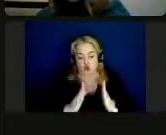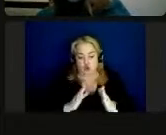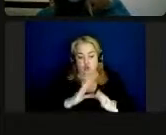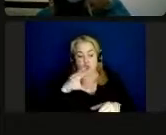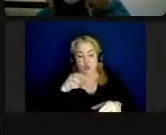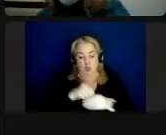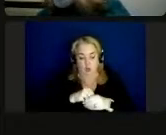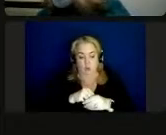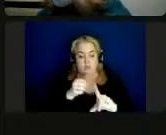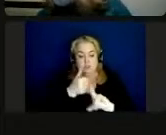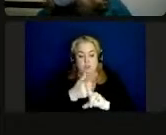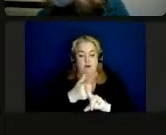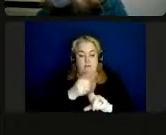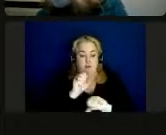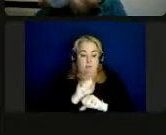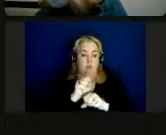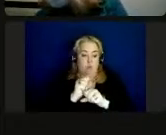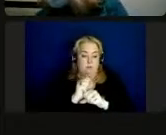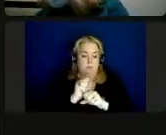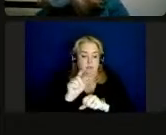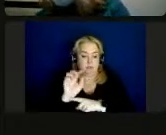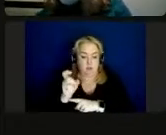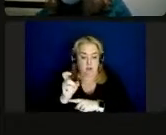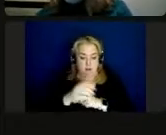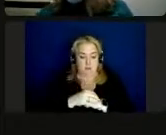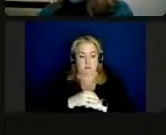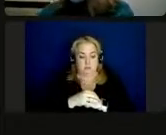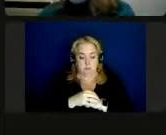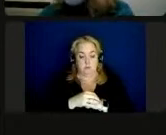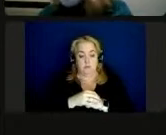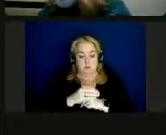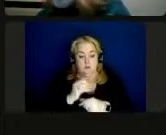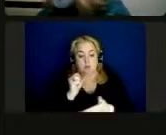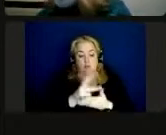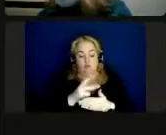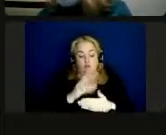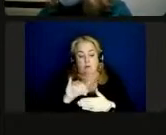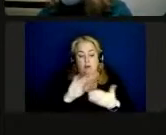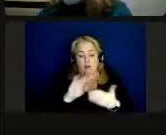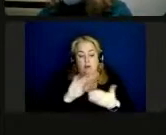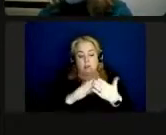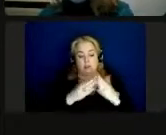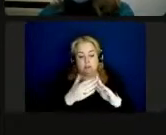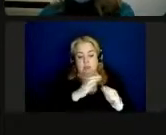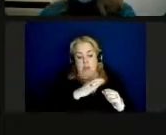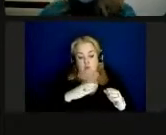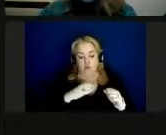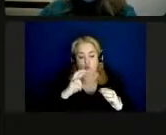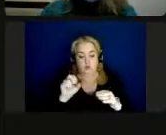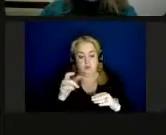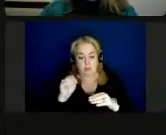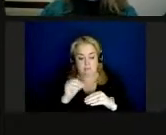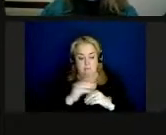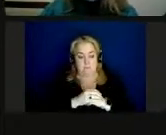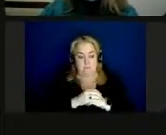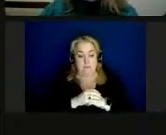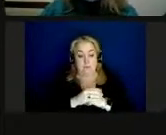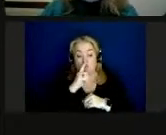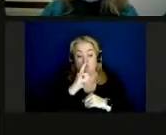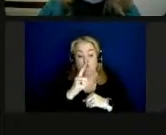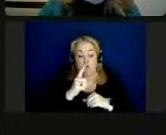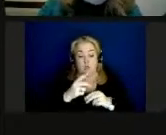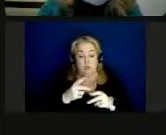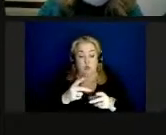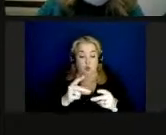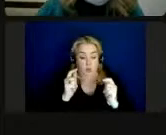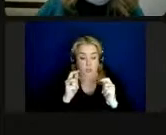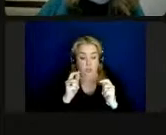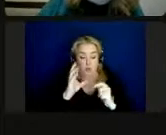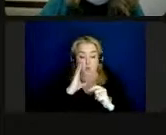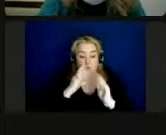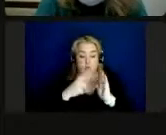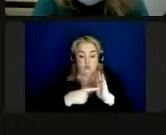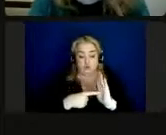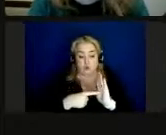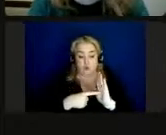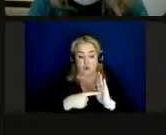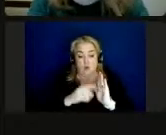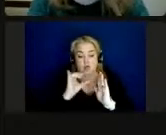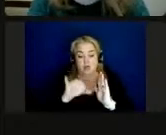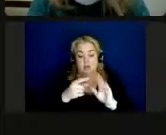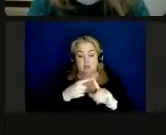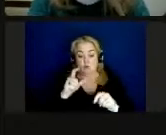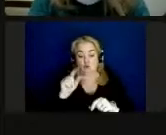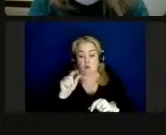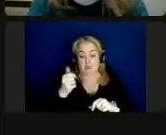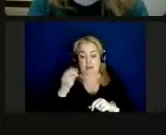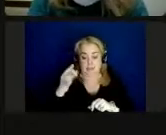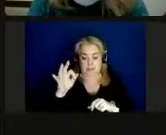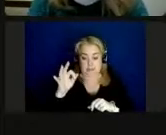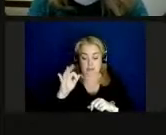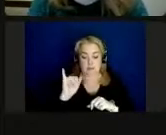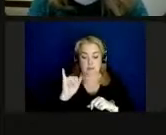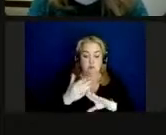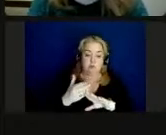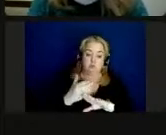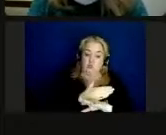TO ALL WAGE AND SAYING ONE TAX